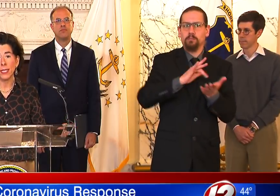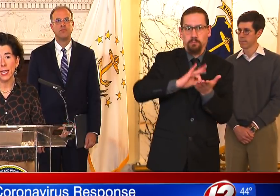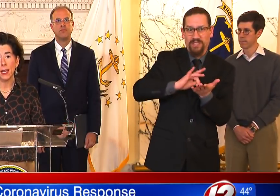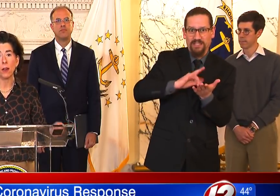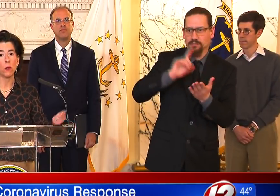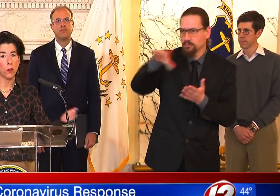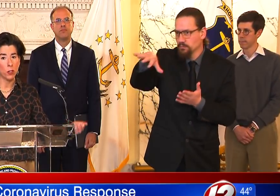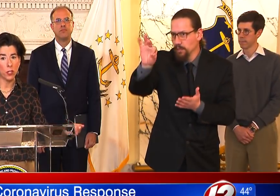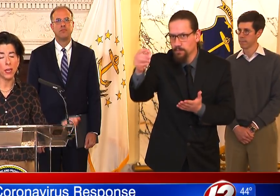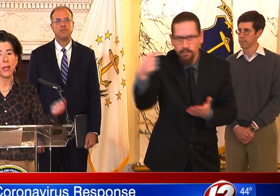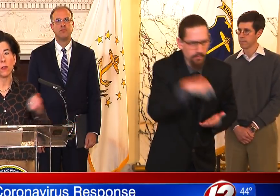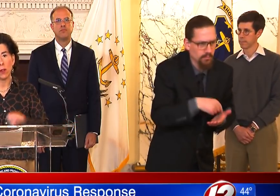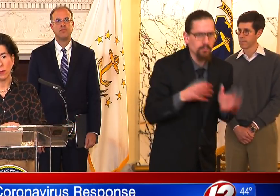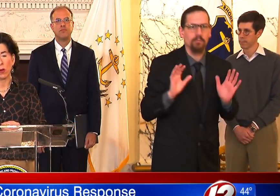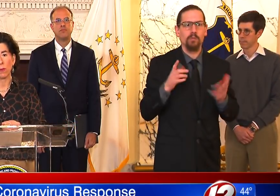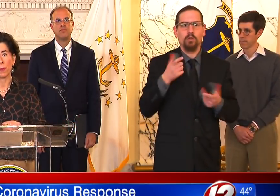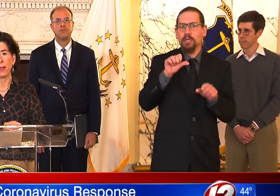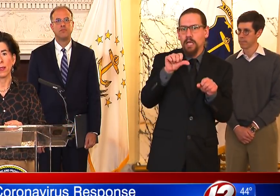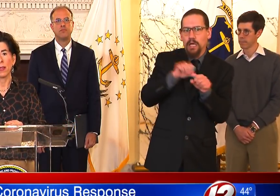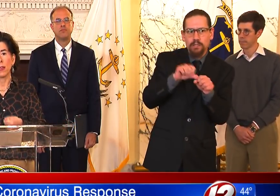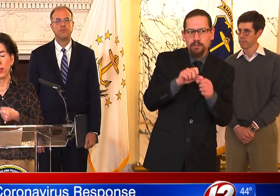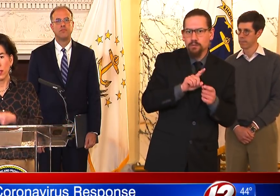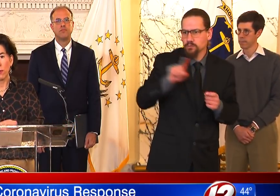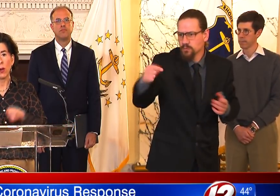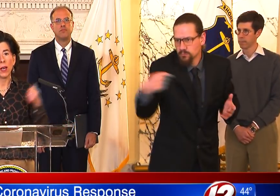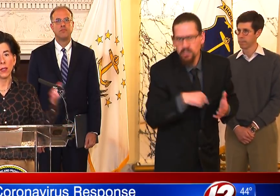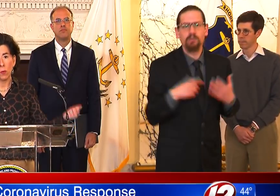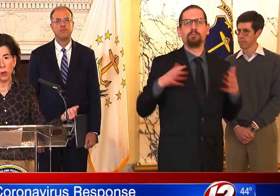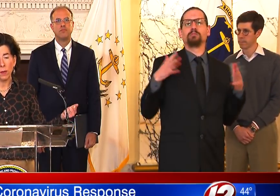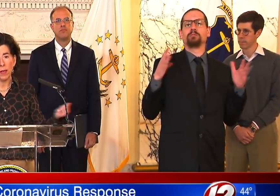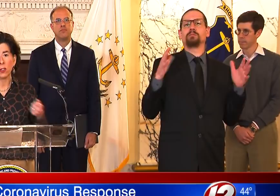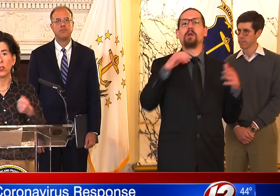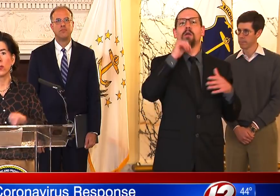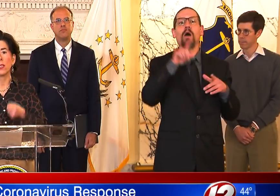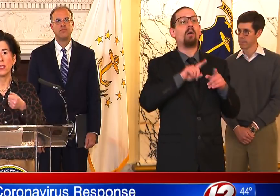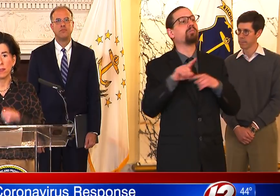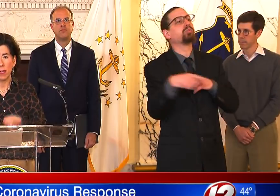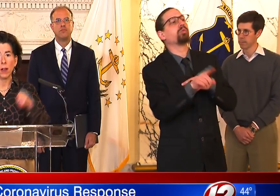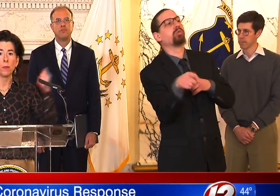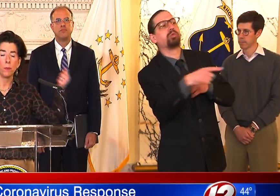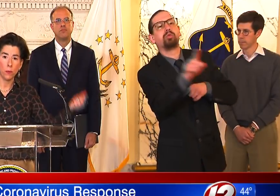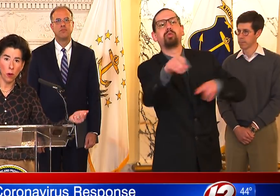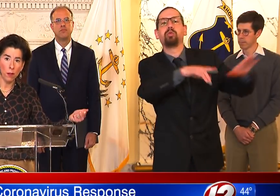IF YOU HAVE TO GO TO THE GROCERY STORE, GET GOODS, GO TO THE PHARMACY GO-AHEAD. IF YOU WANT TO GET TAKE OUT GO